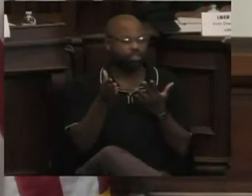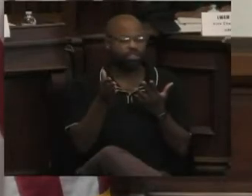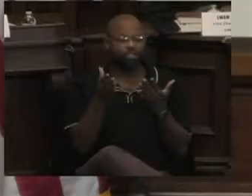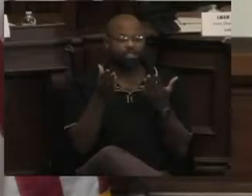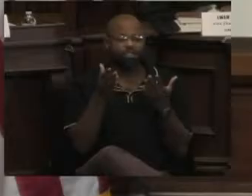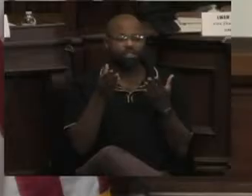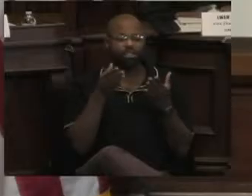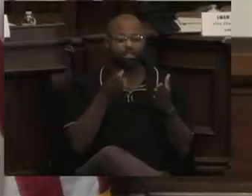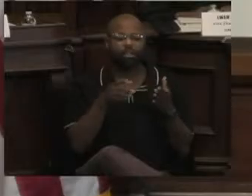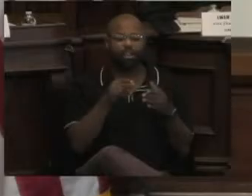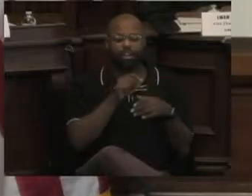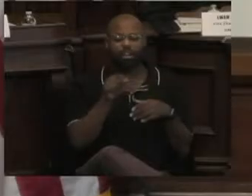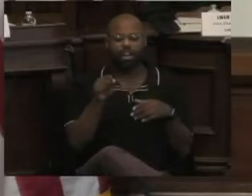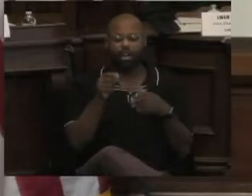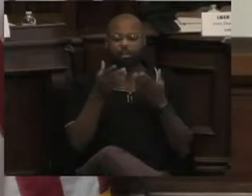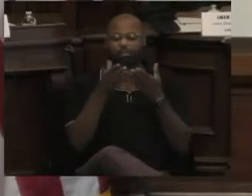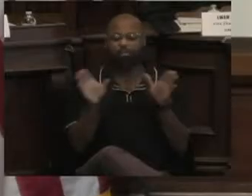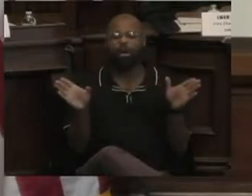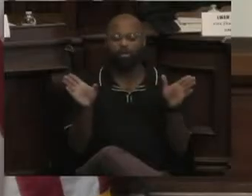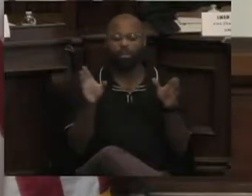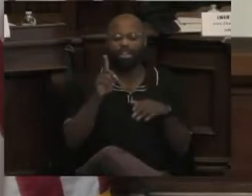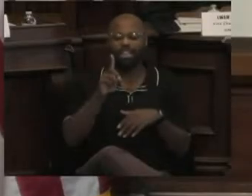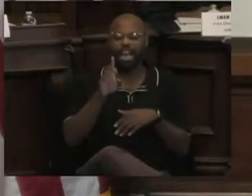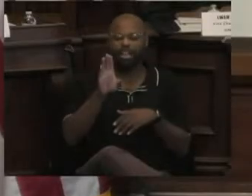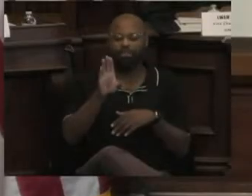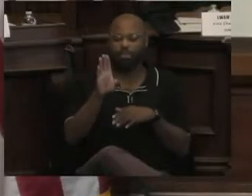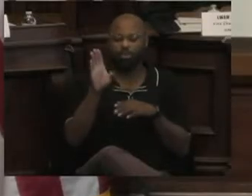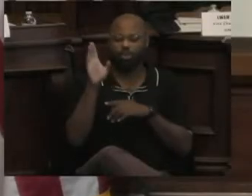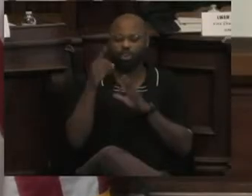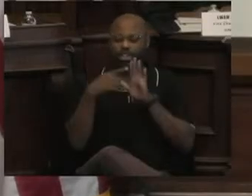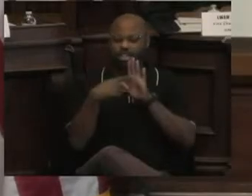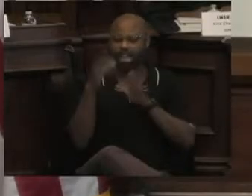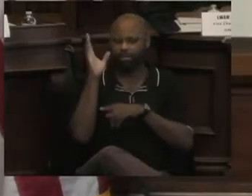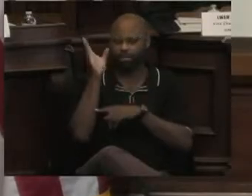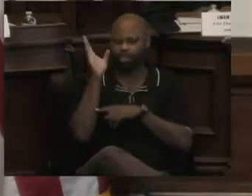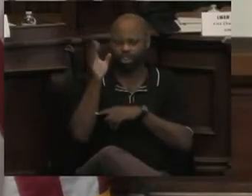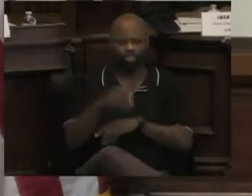report is transforming data